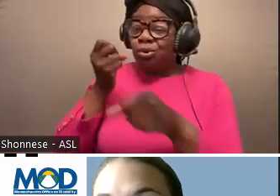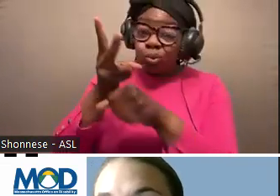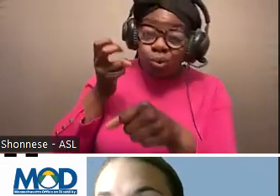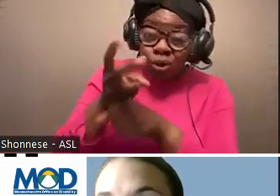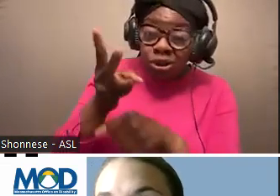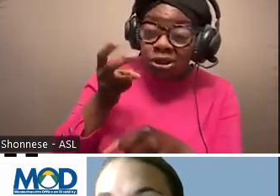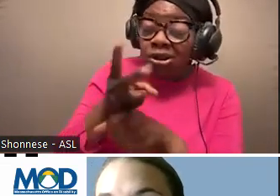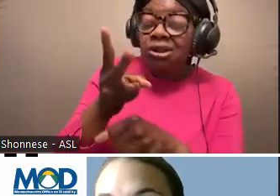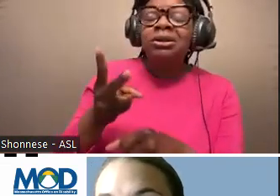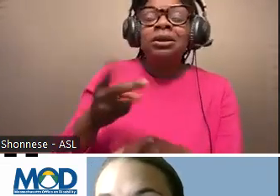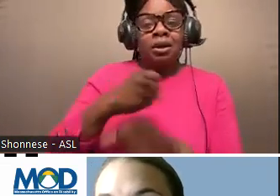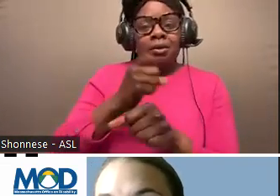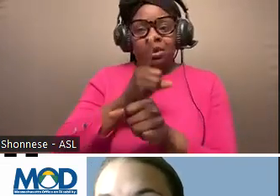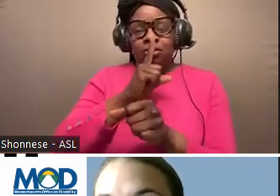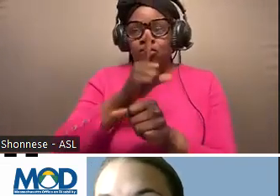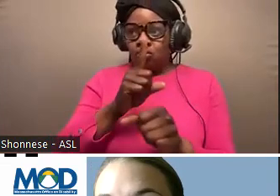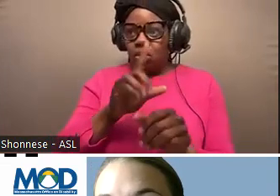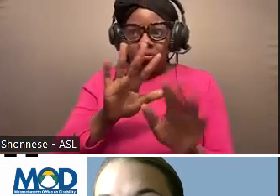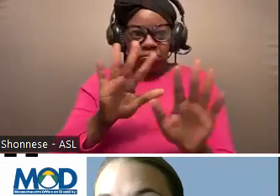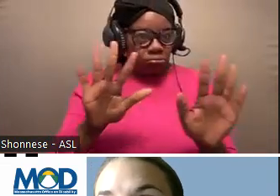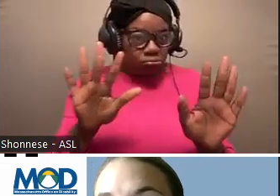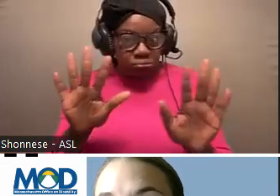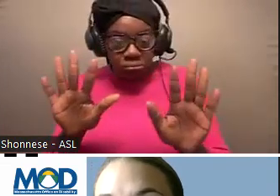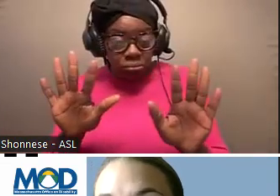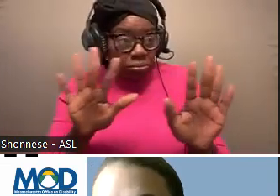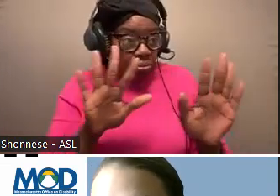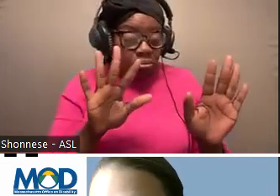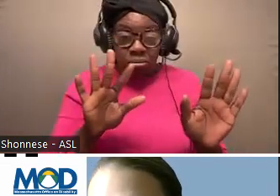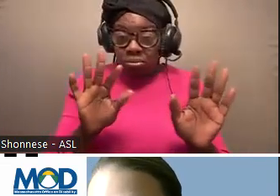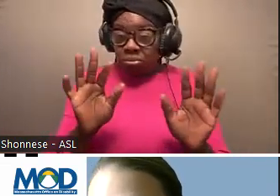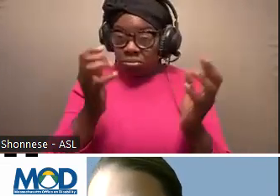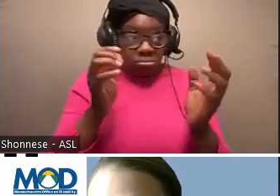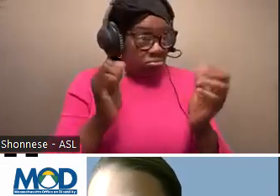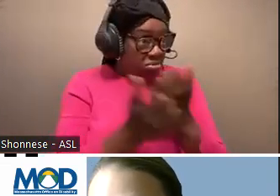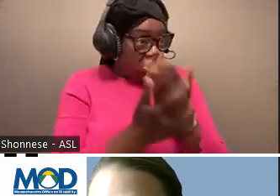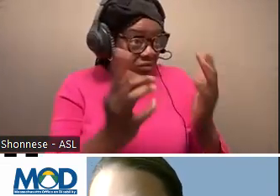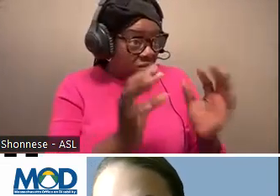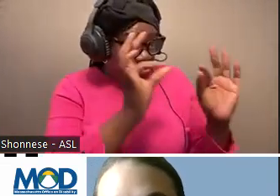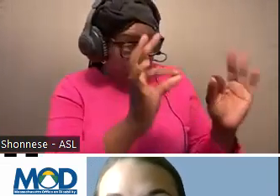just to be able to make sure that everyone's needs are still being met.